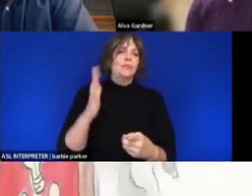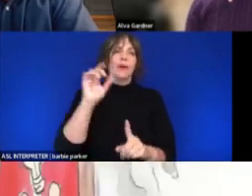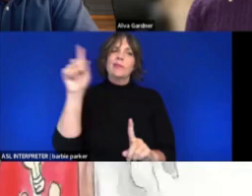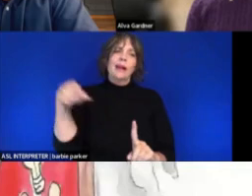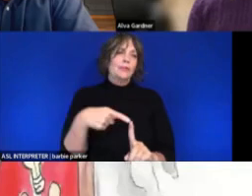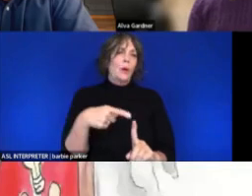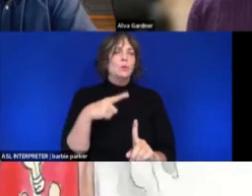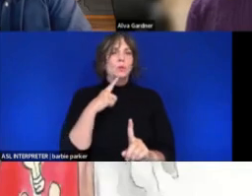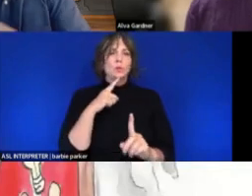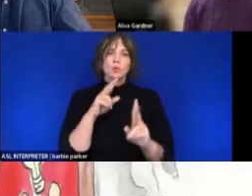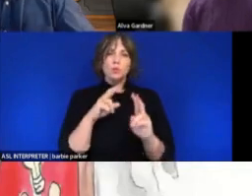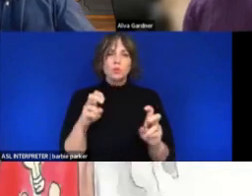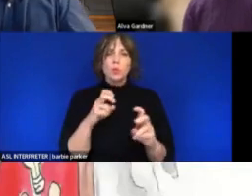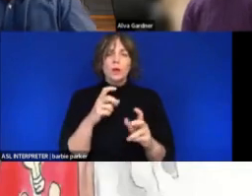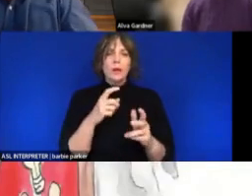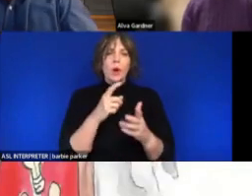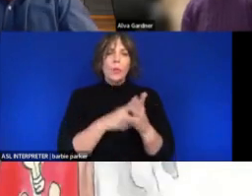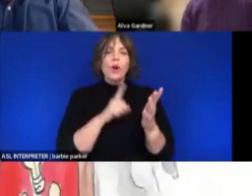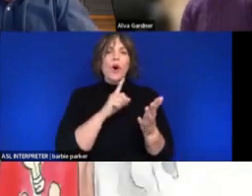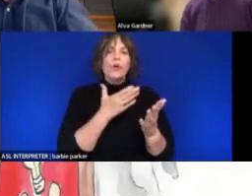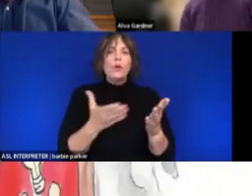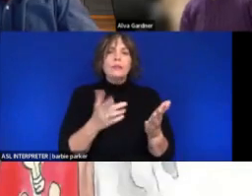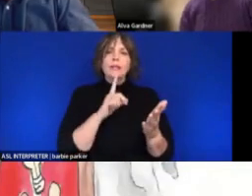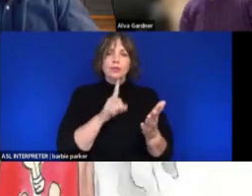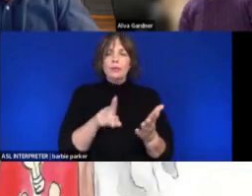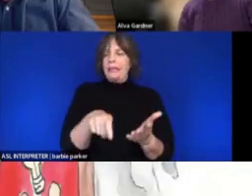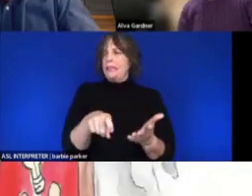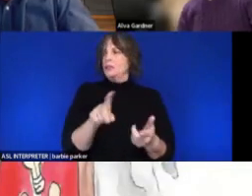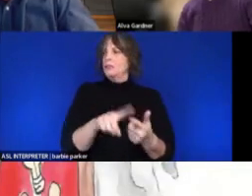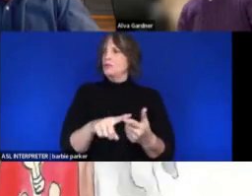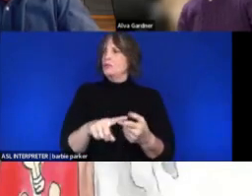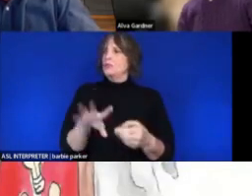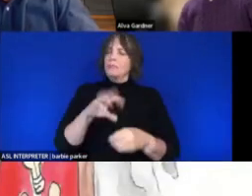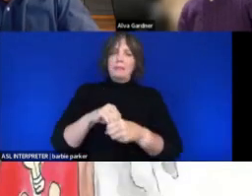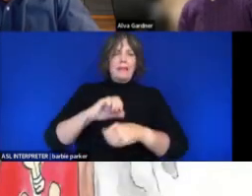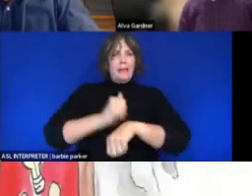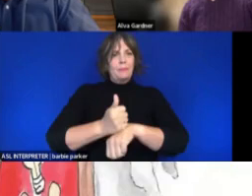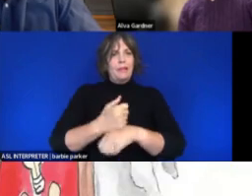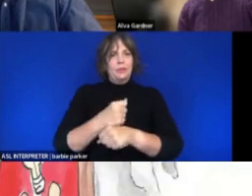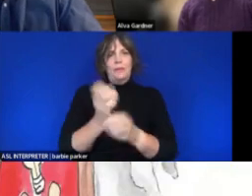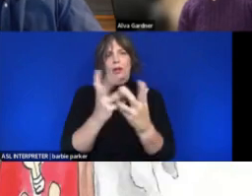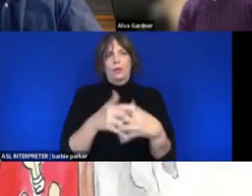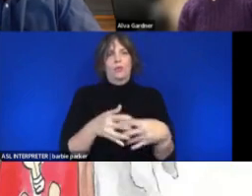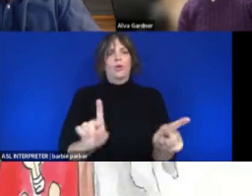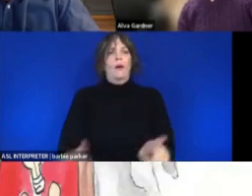looking at what are the these things that really need to to be in place to make this all work well. If we want the Final Rule